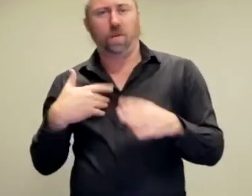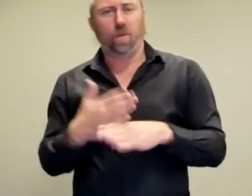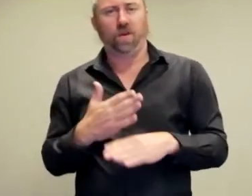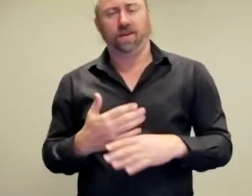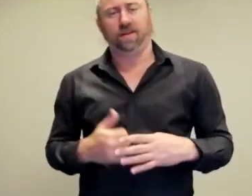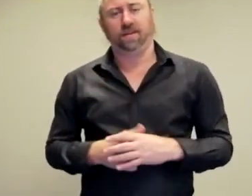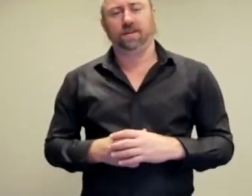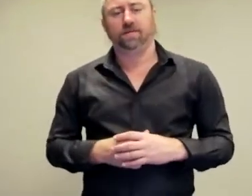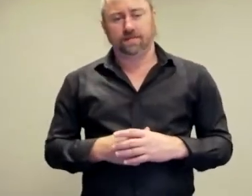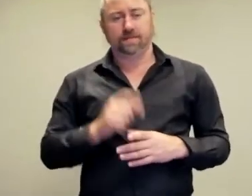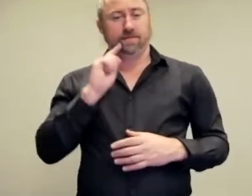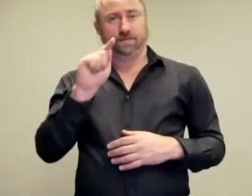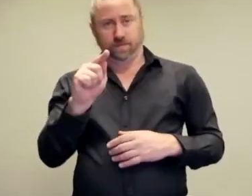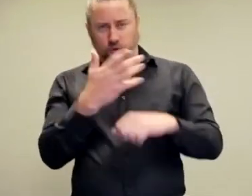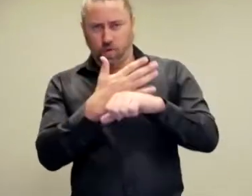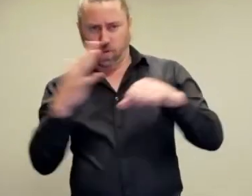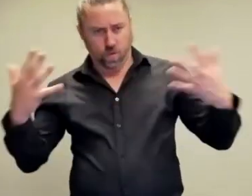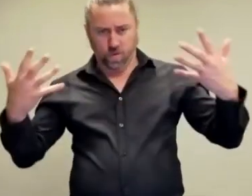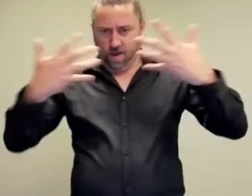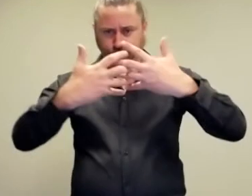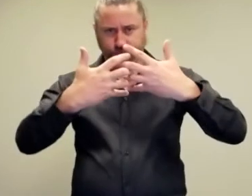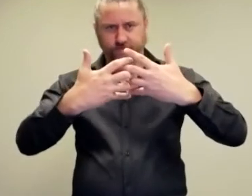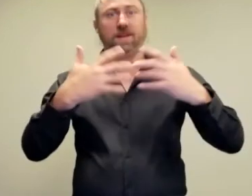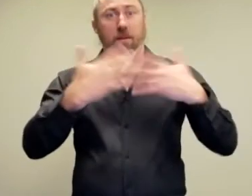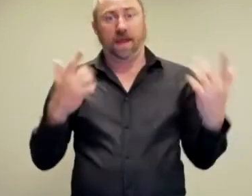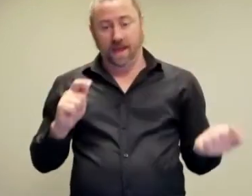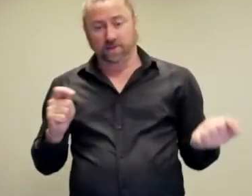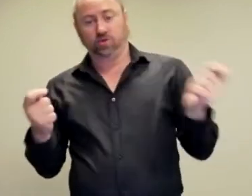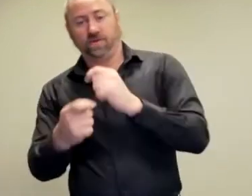This new compositional method is a significant shift in my practice.